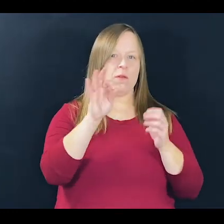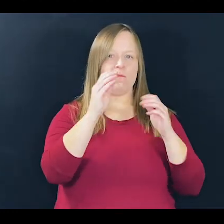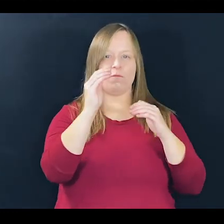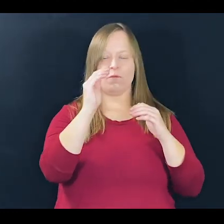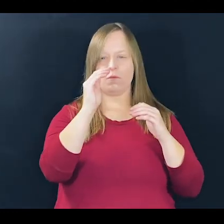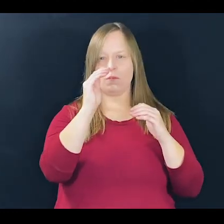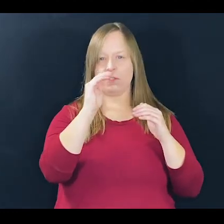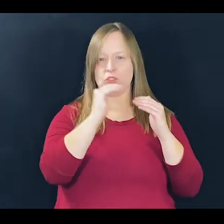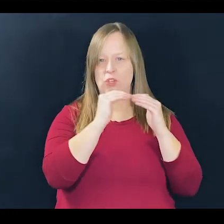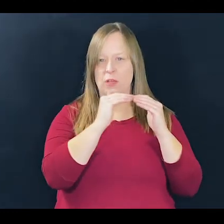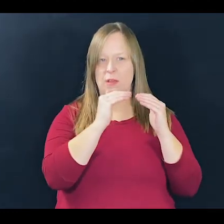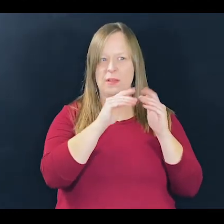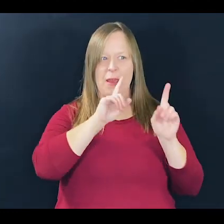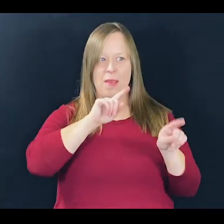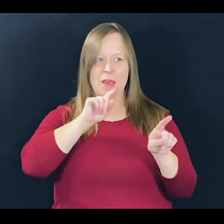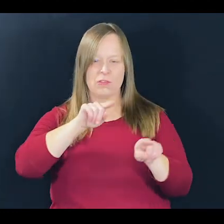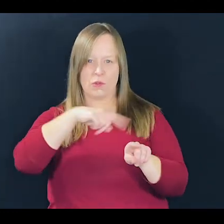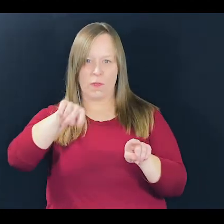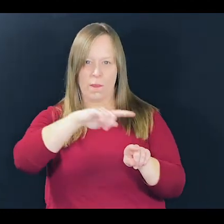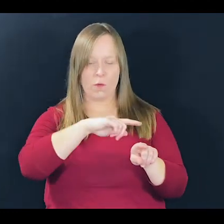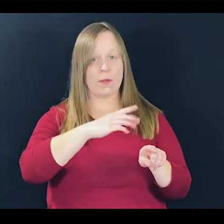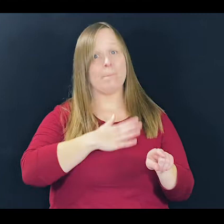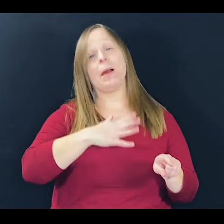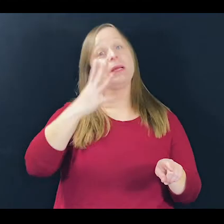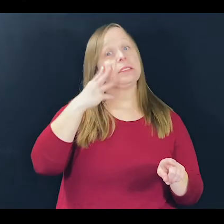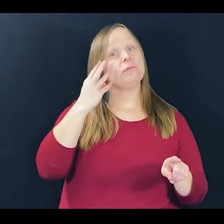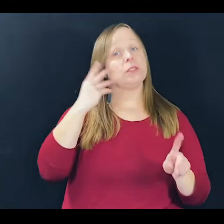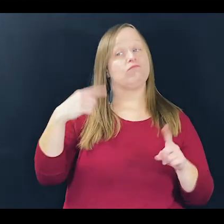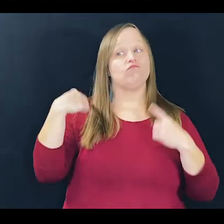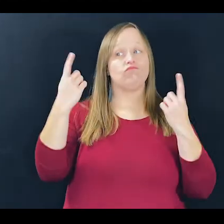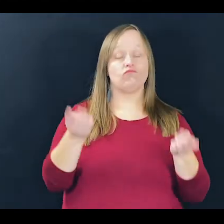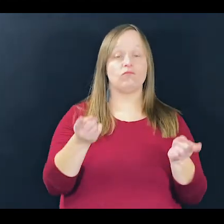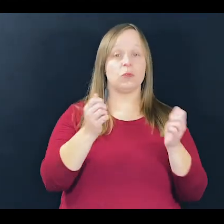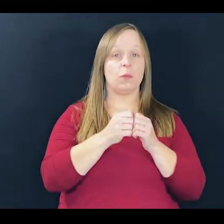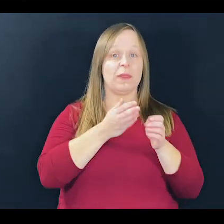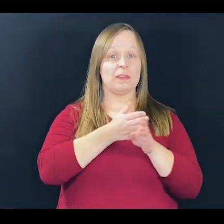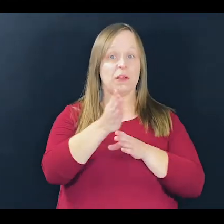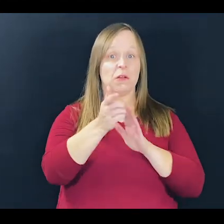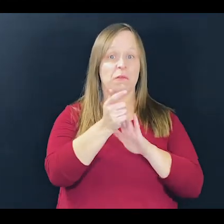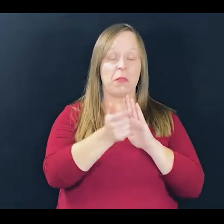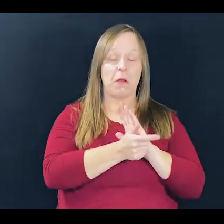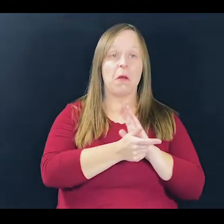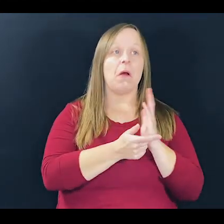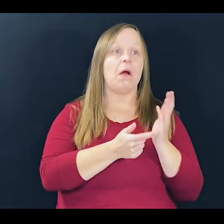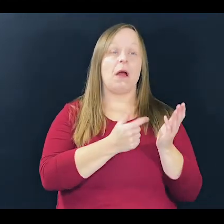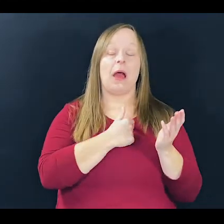some answers for those questions. In my experience, with this area of law. I have